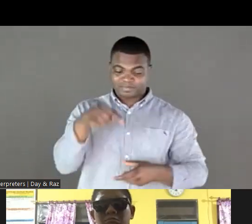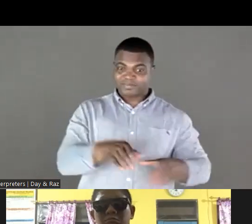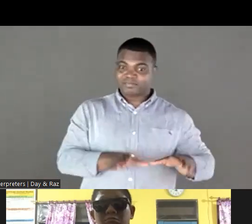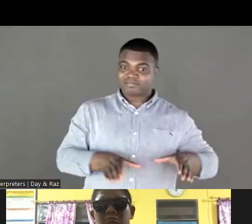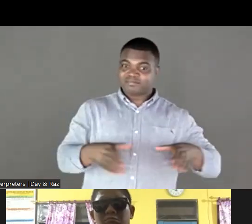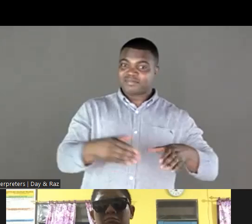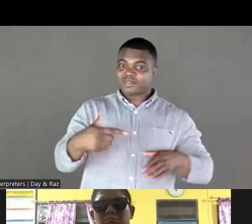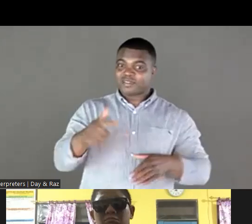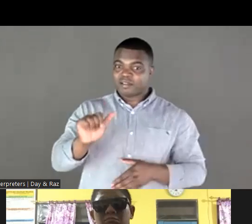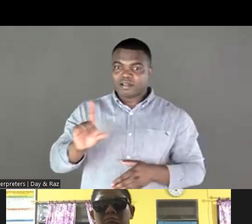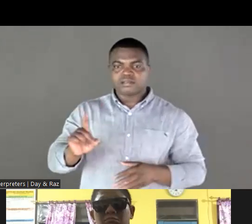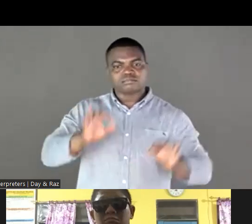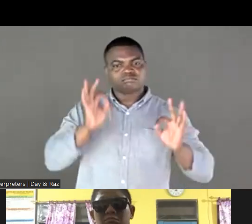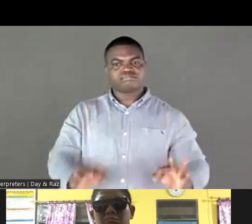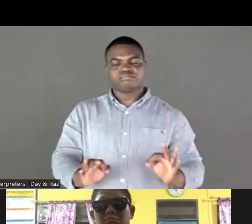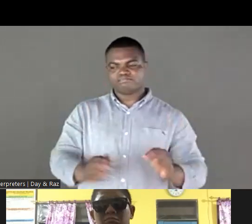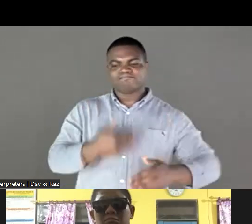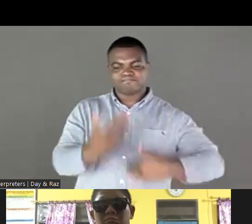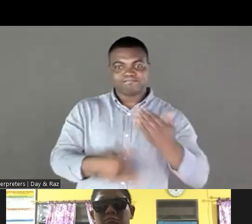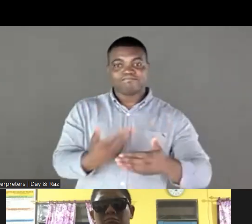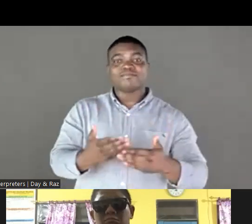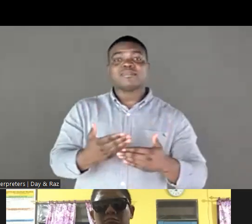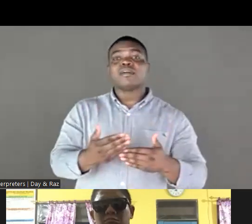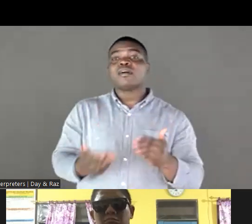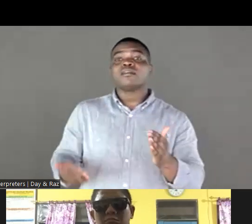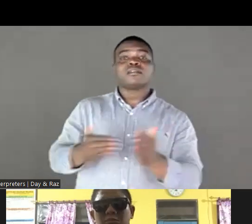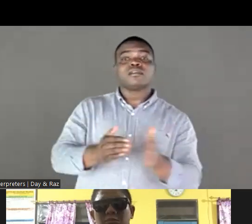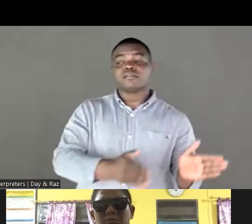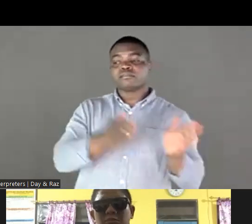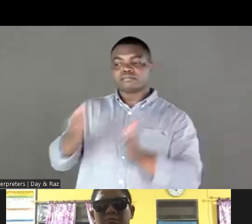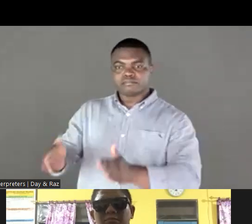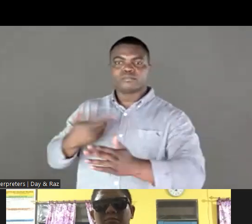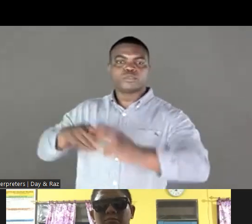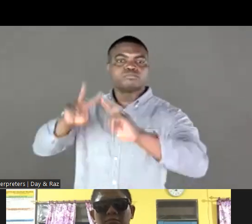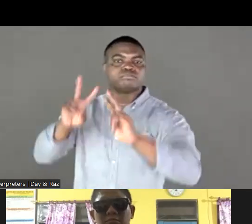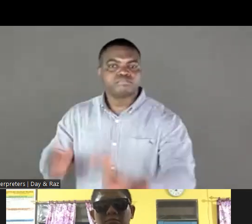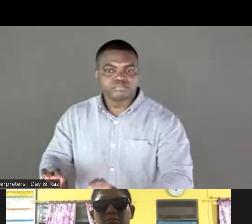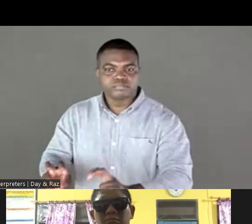OPG. So we want to look at review or we want to review access to funding the partnerships